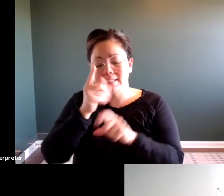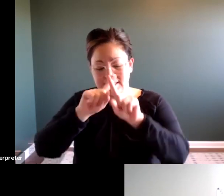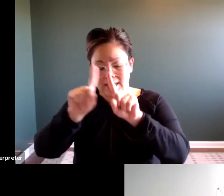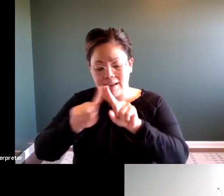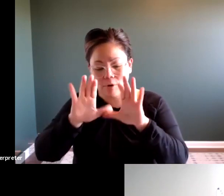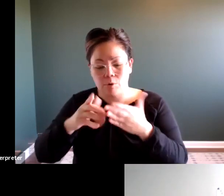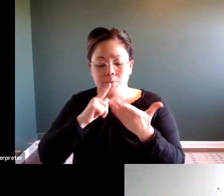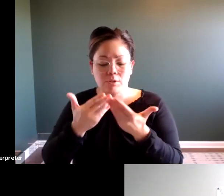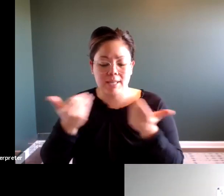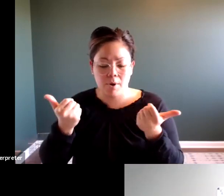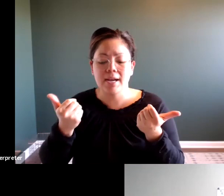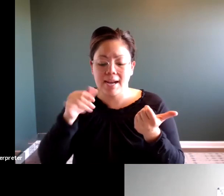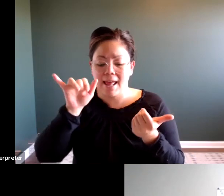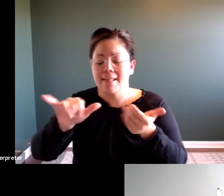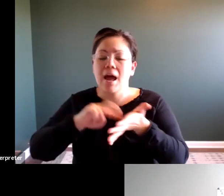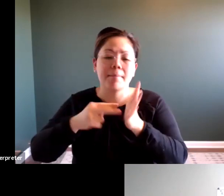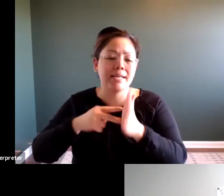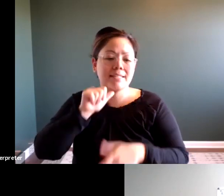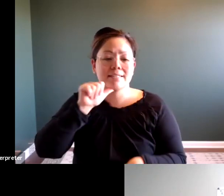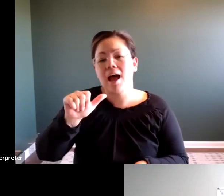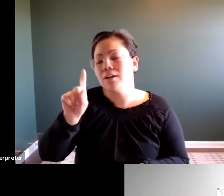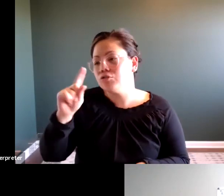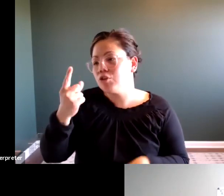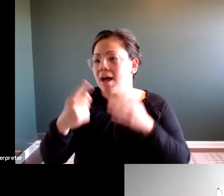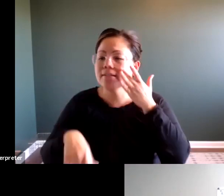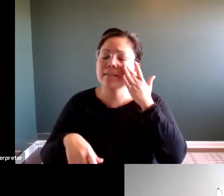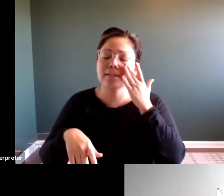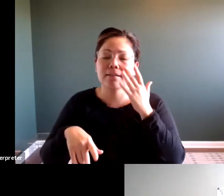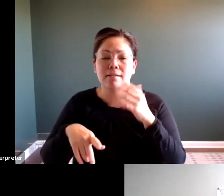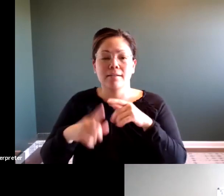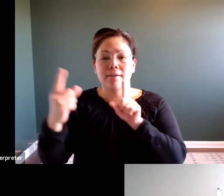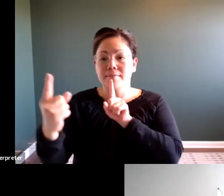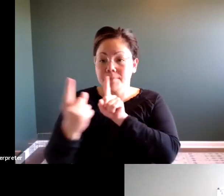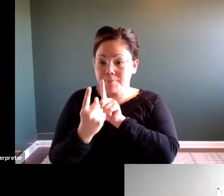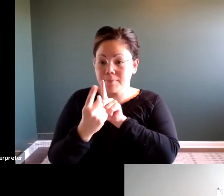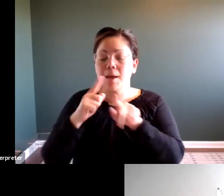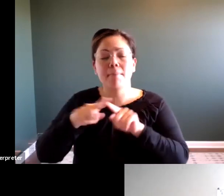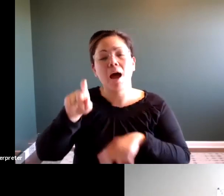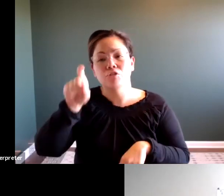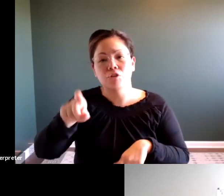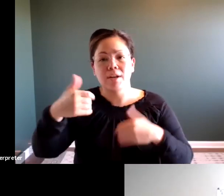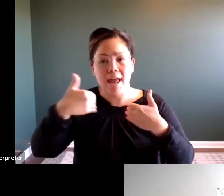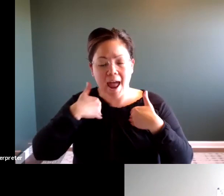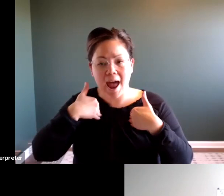and that means it's not just, you know, facing each other. It is that there should be a skipped row behind, you know